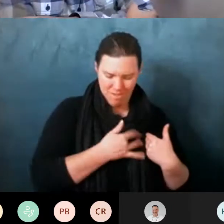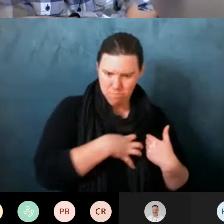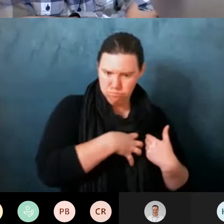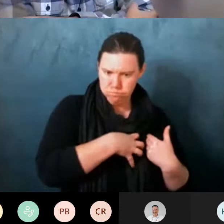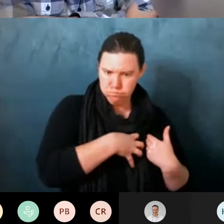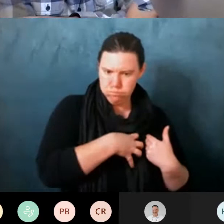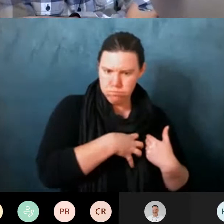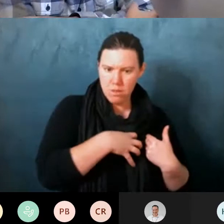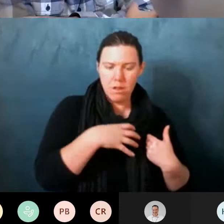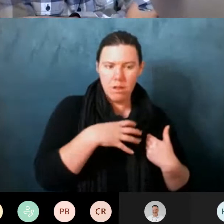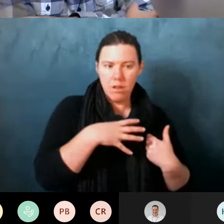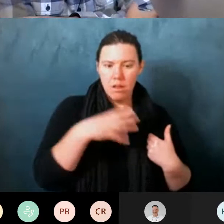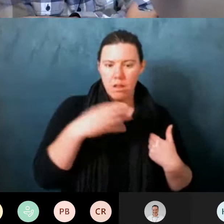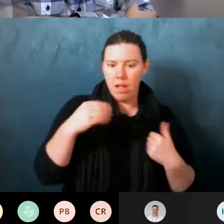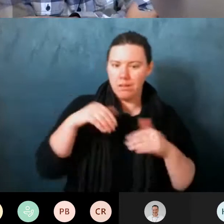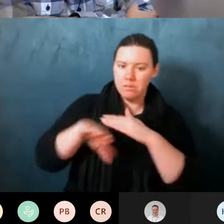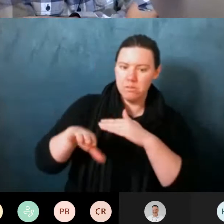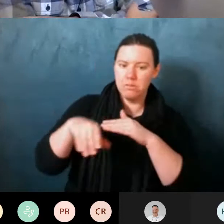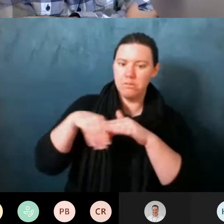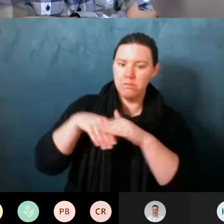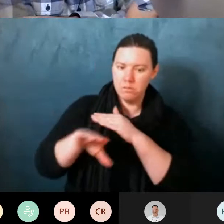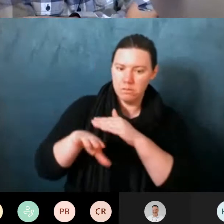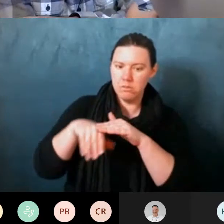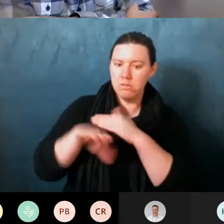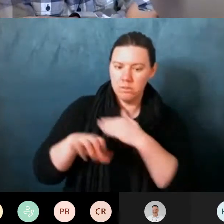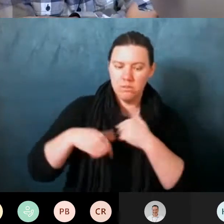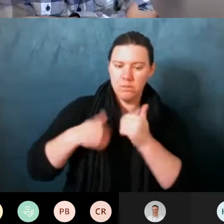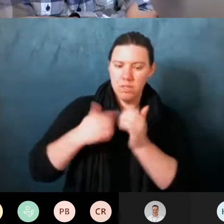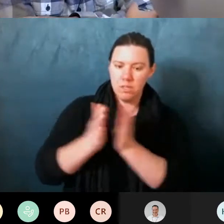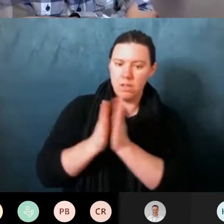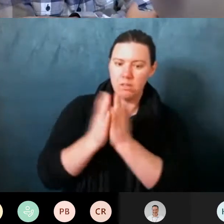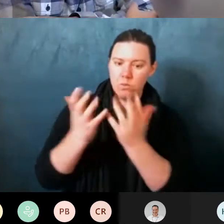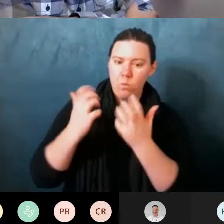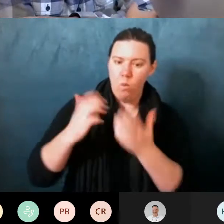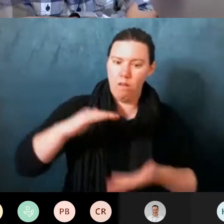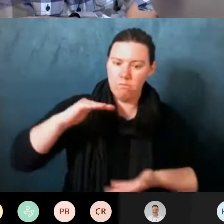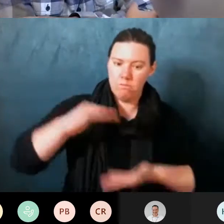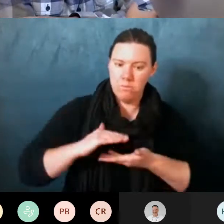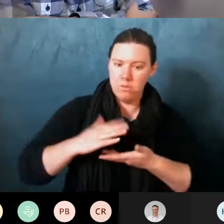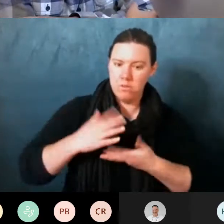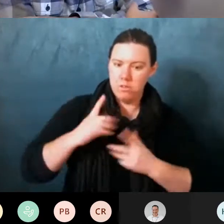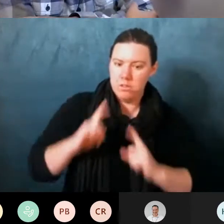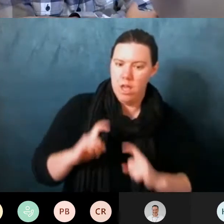was serious enough for her to warrant ordering a mammogram. And I found out that I had stage three,